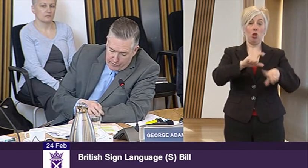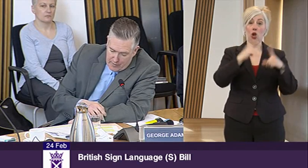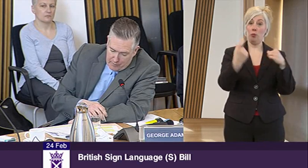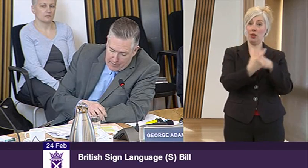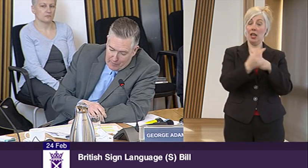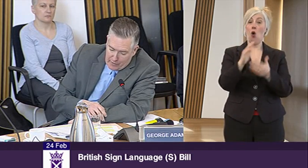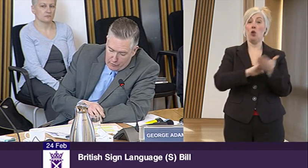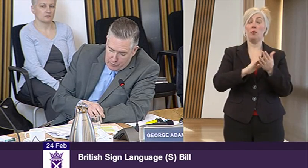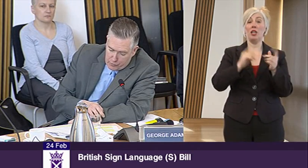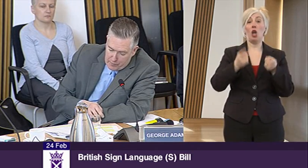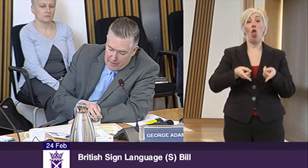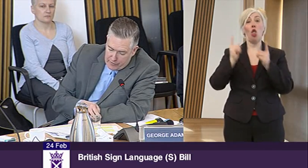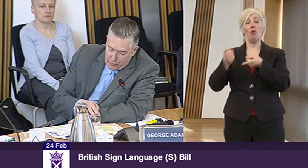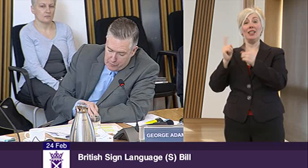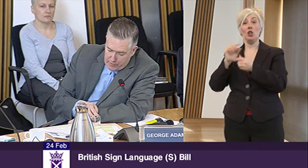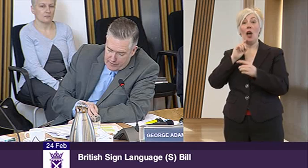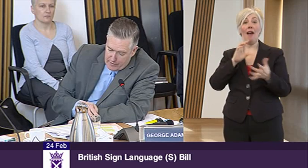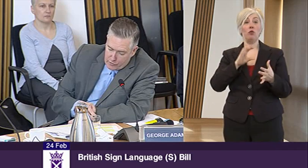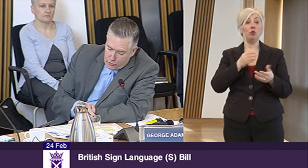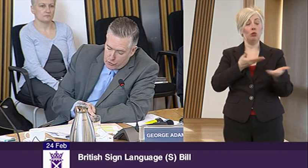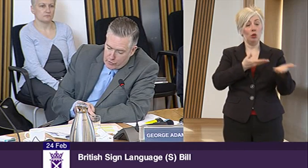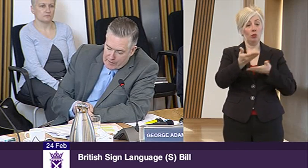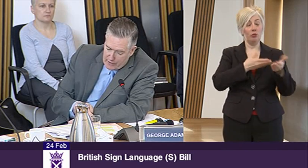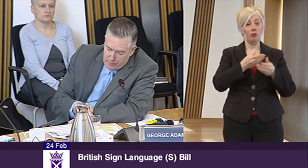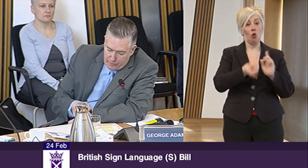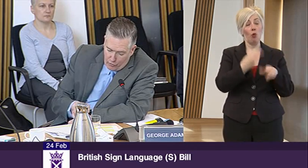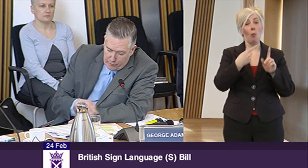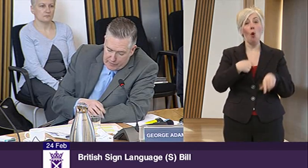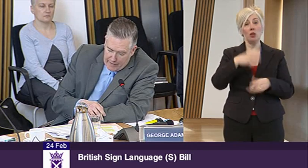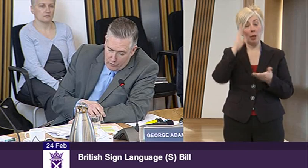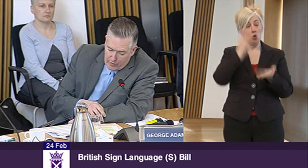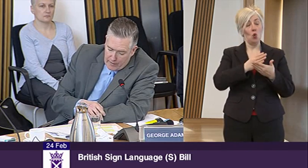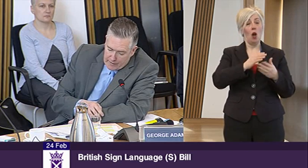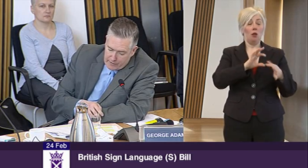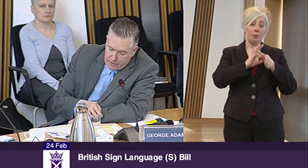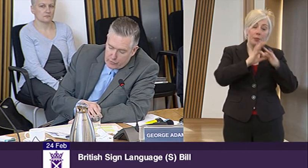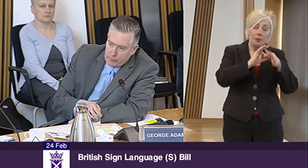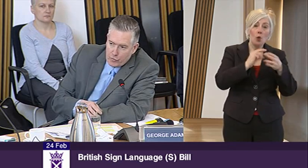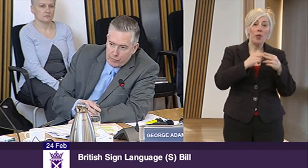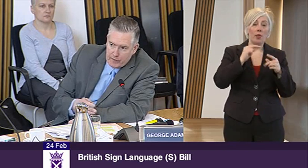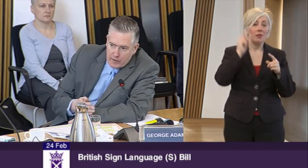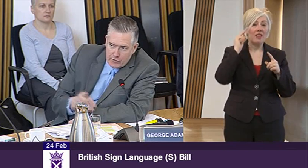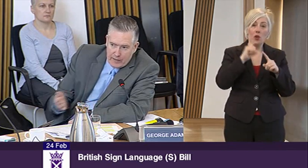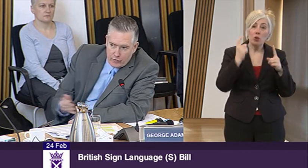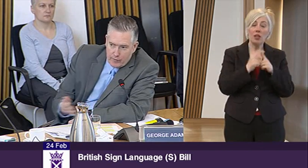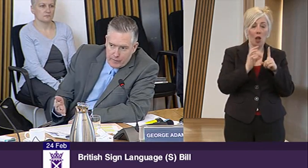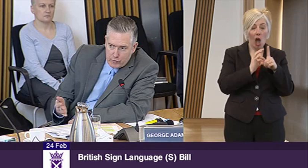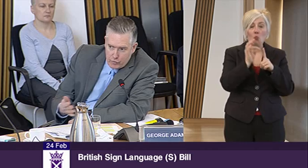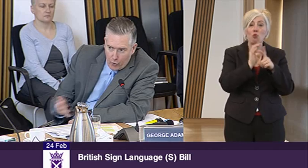it serves. Authorities would thus become accountable to the BSL community to ensure engagement, involvement, dialogue and continuous improvement.”